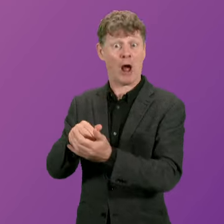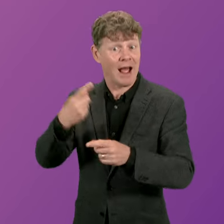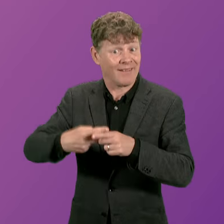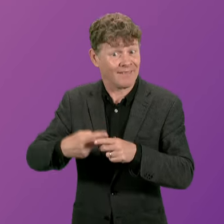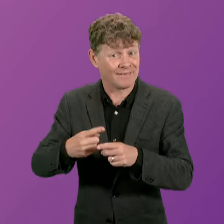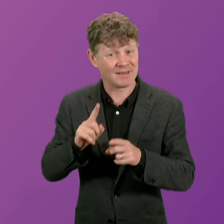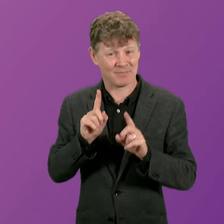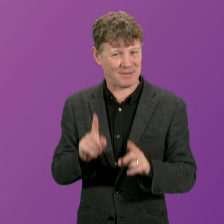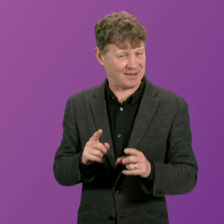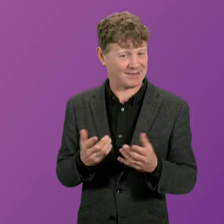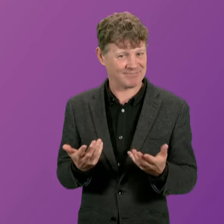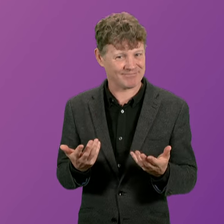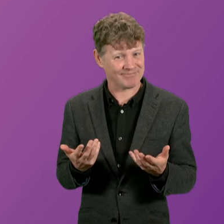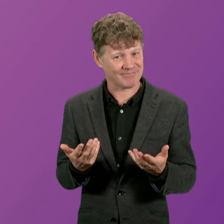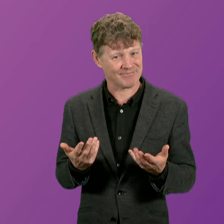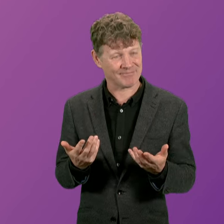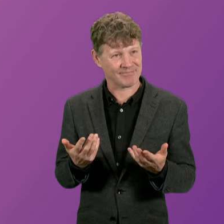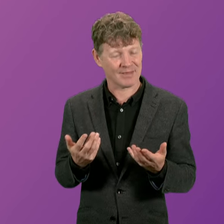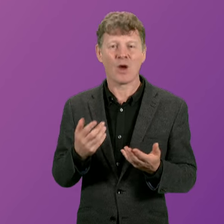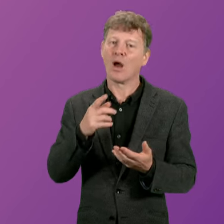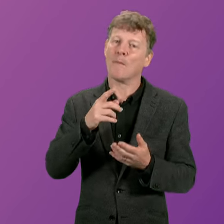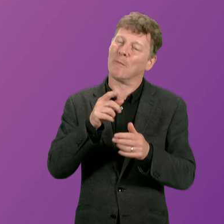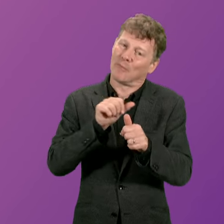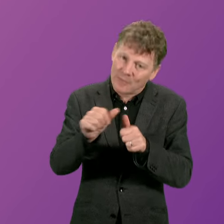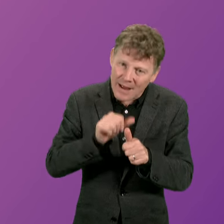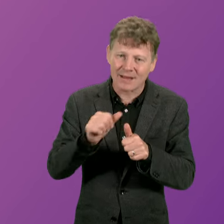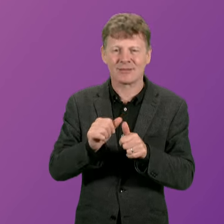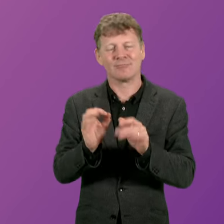obviously, it would be preferable and desirable for ambulance crews to be